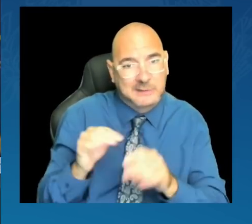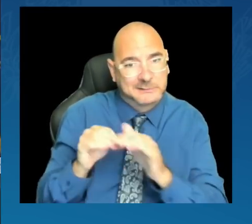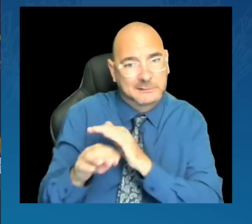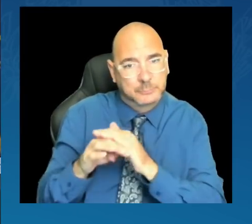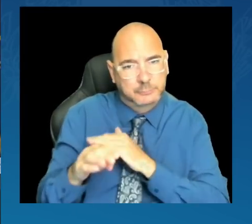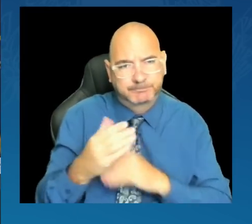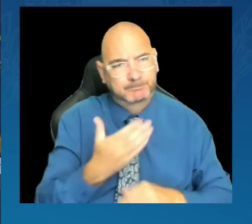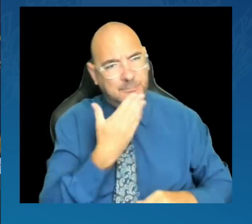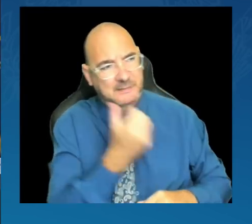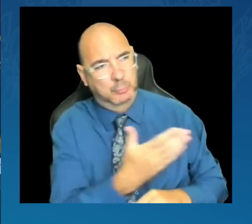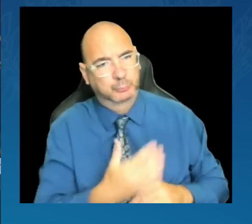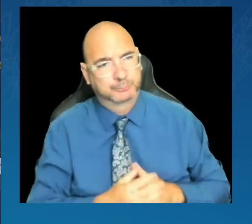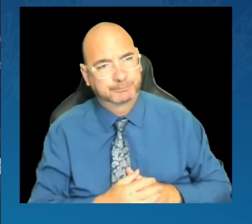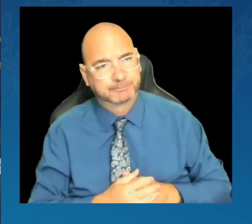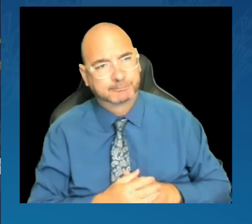I will now turn it over to Cherrish Pryor.